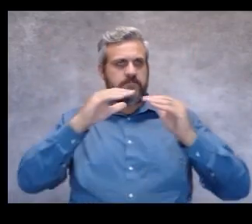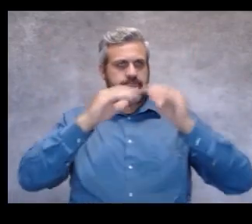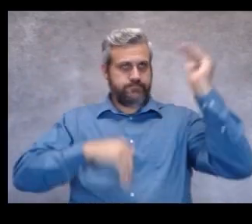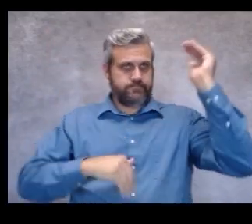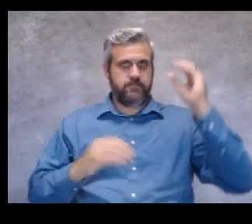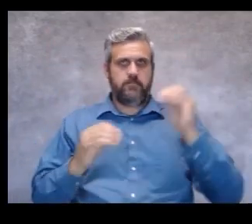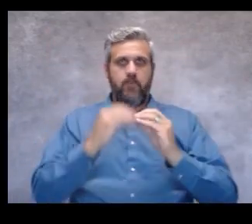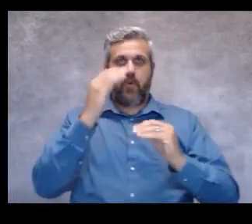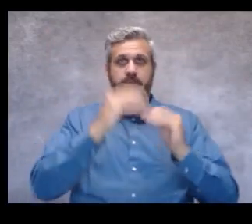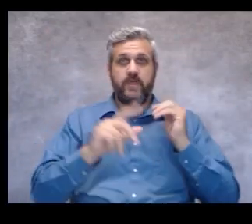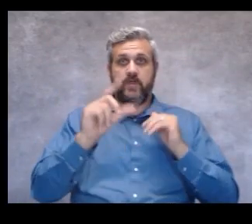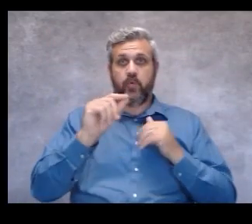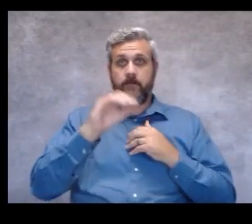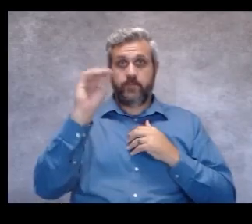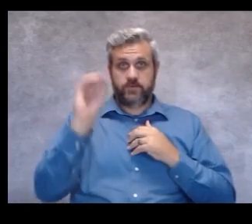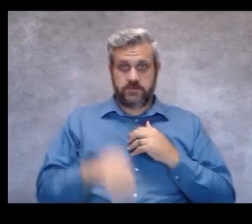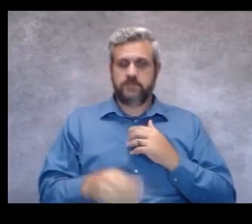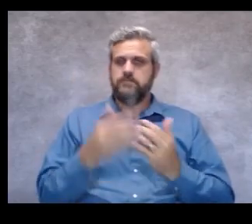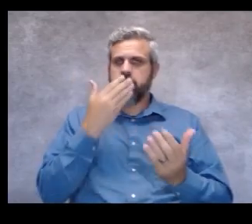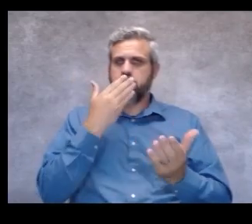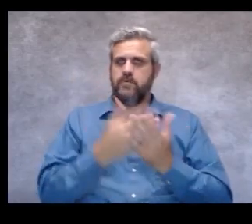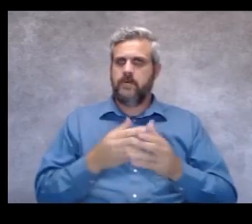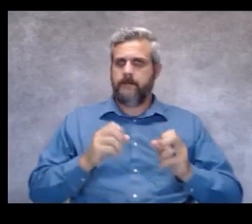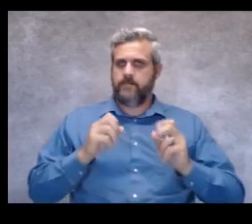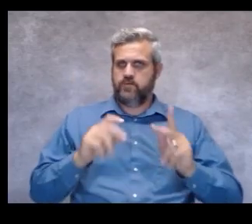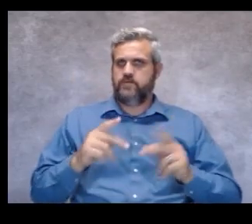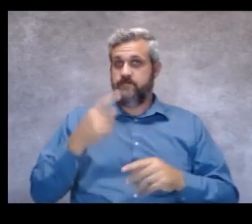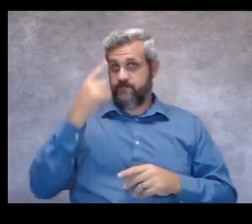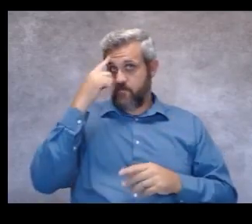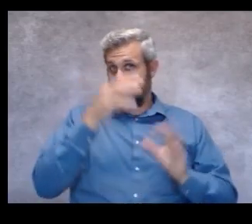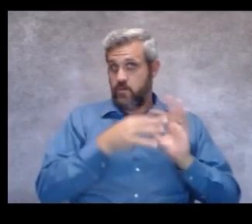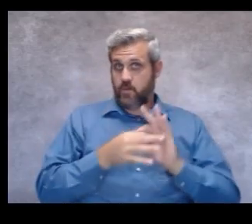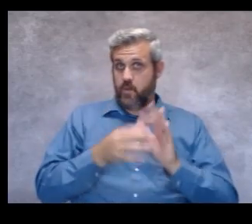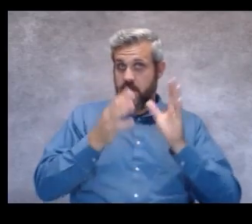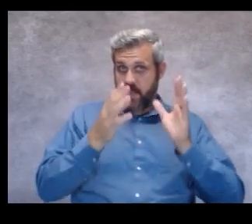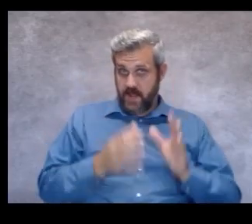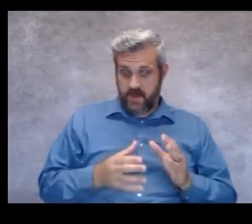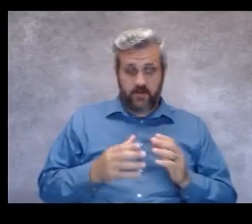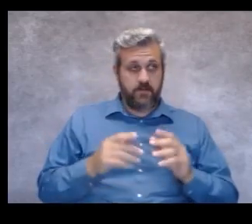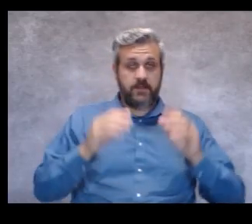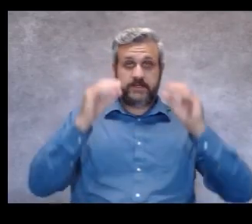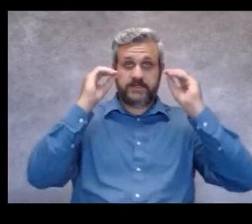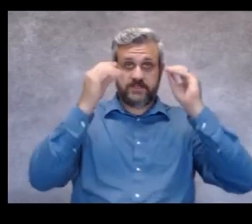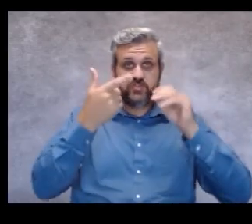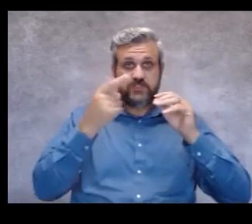20%, this would be a good opportunity for the GT coordinator, GT teacher or